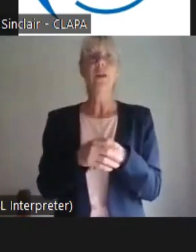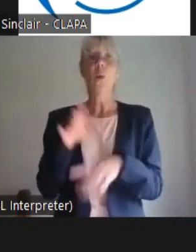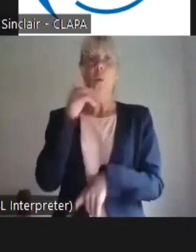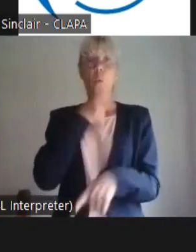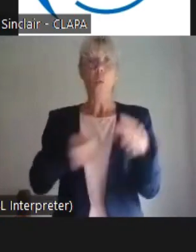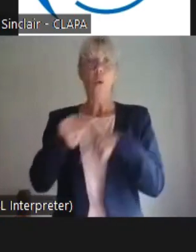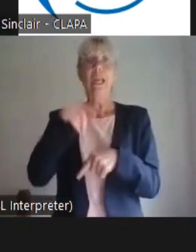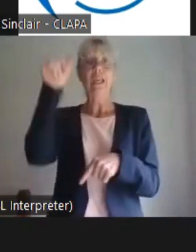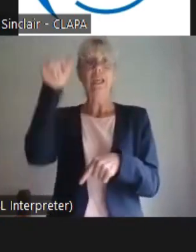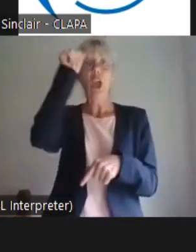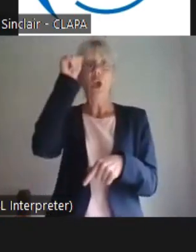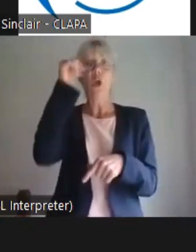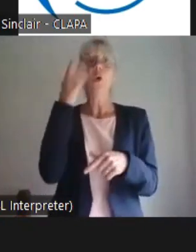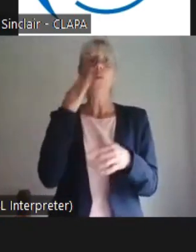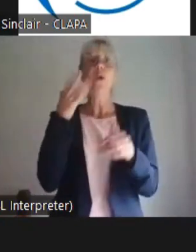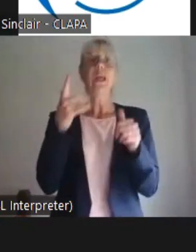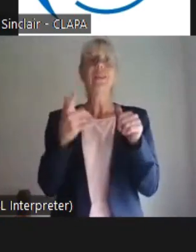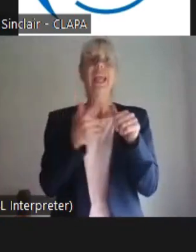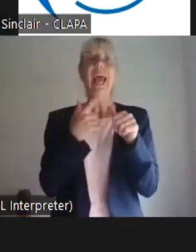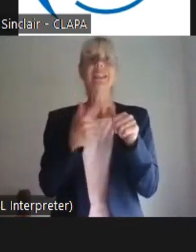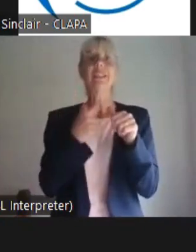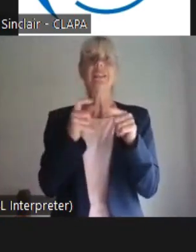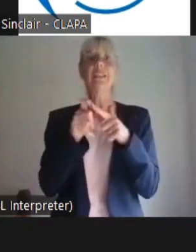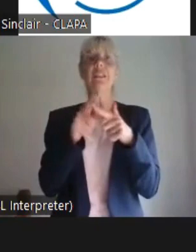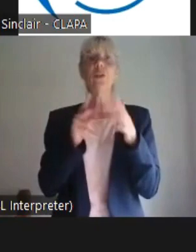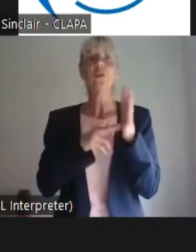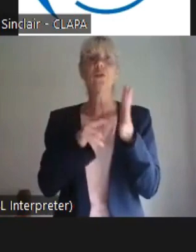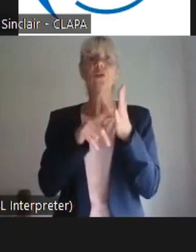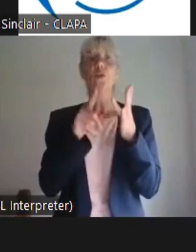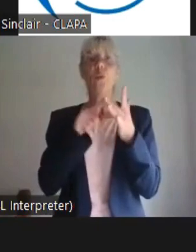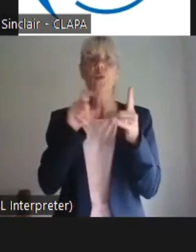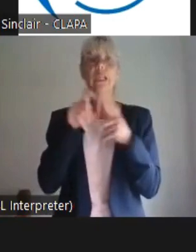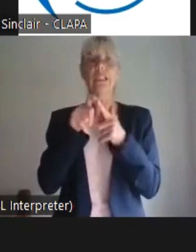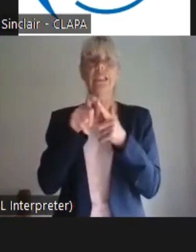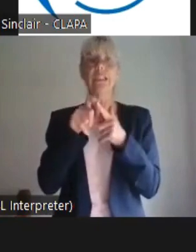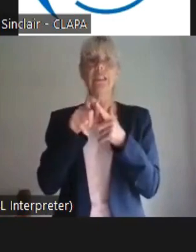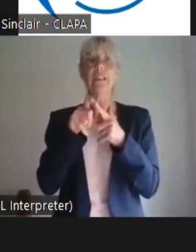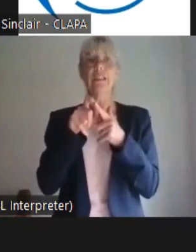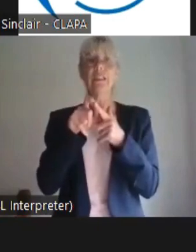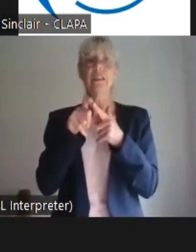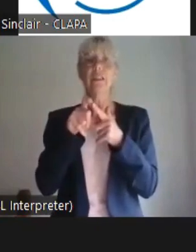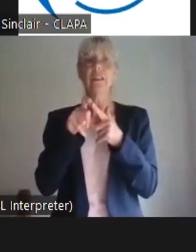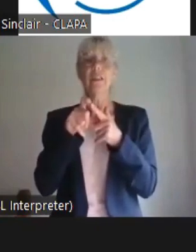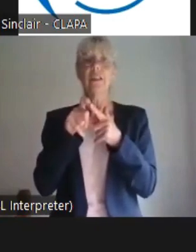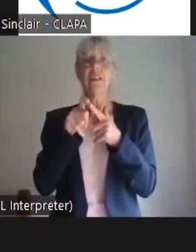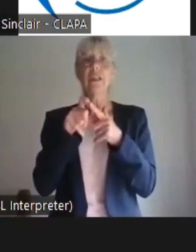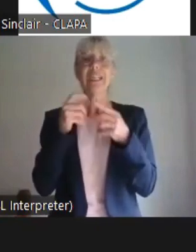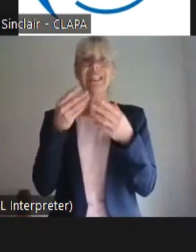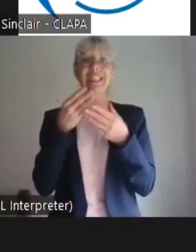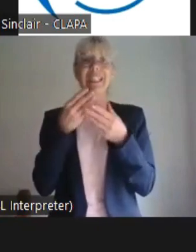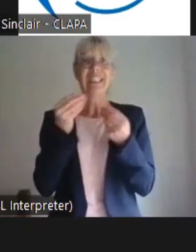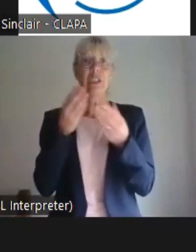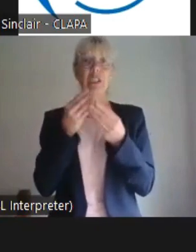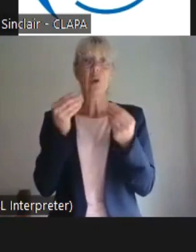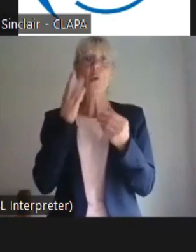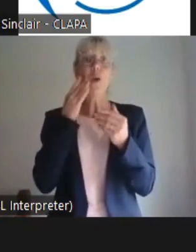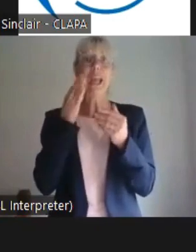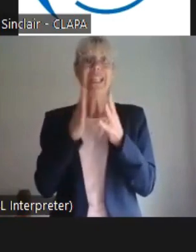adenoid pad that pad of lymphatic tissue which Ralph referred to when it's big it helps with